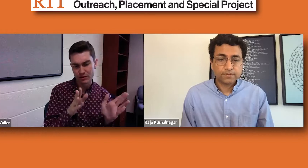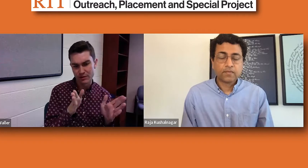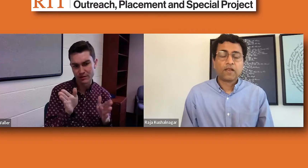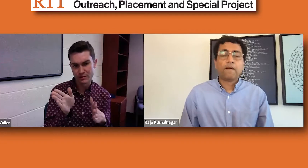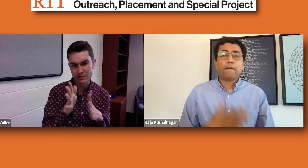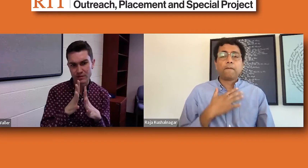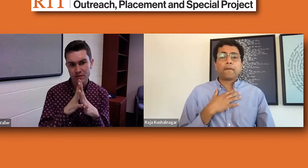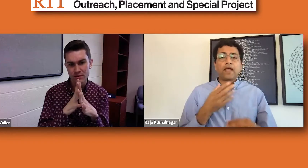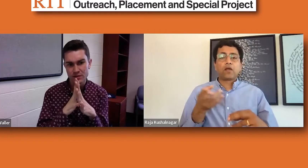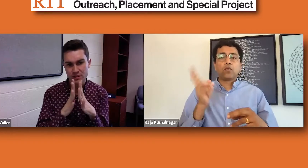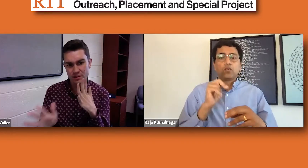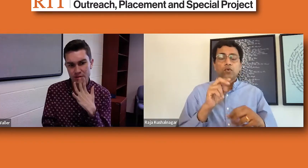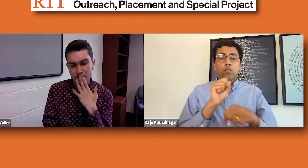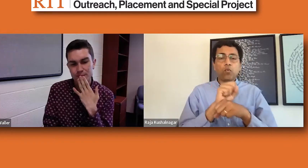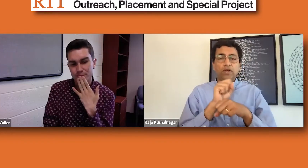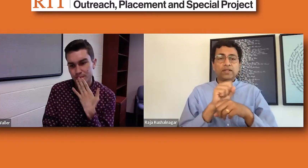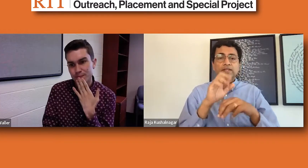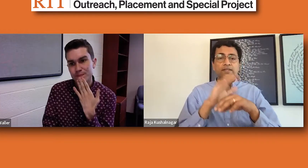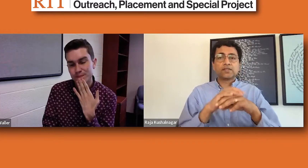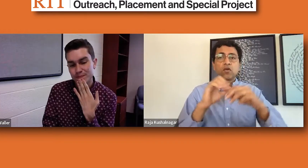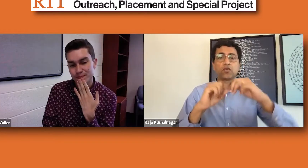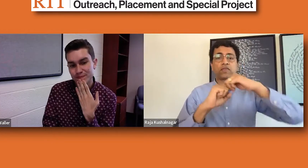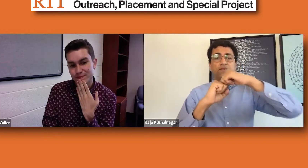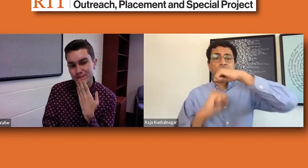a little bit?